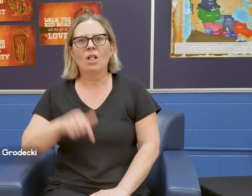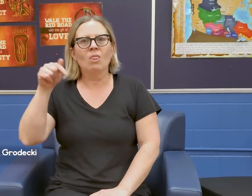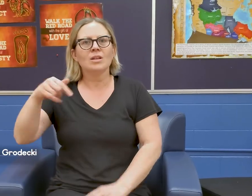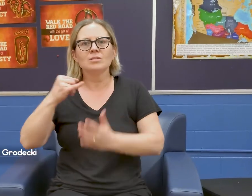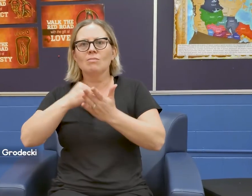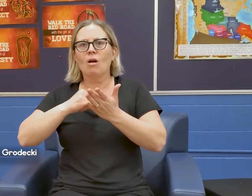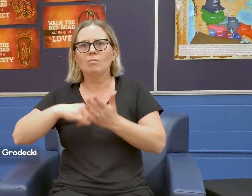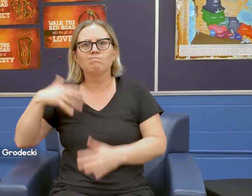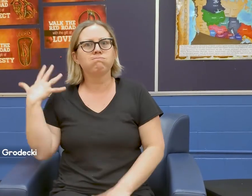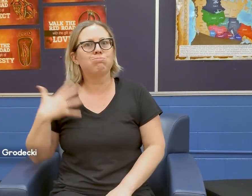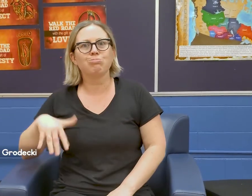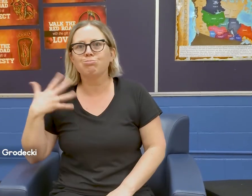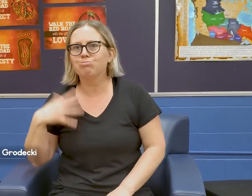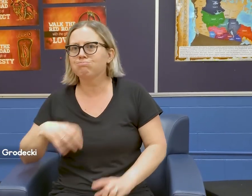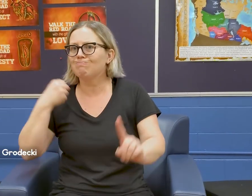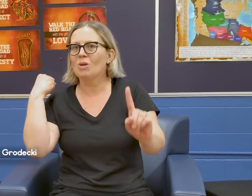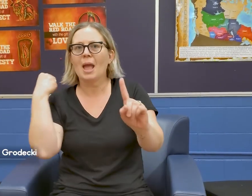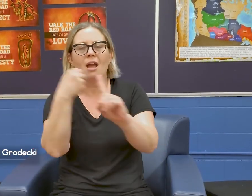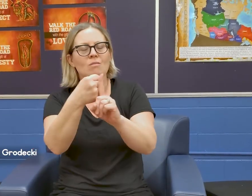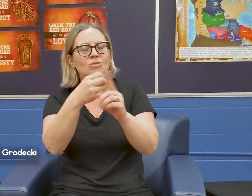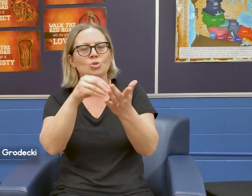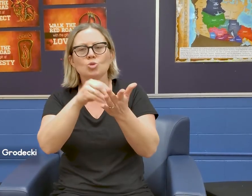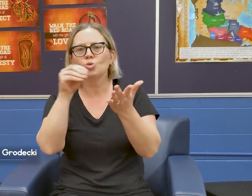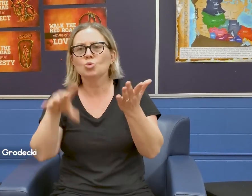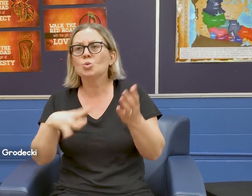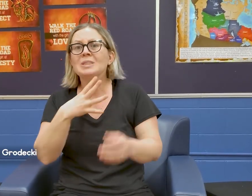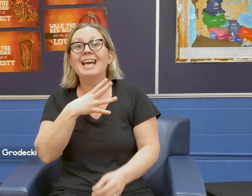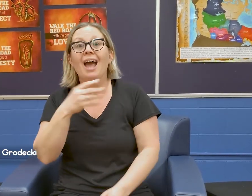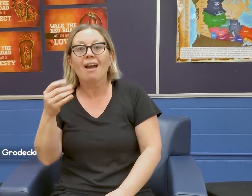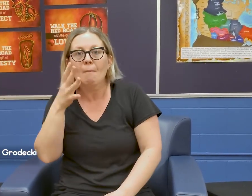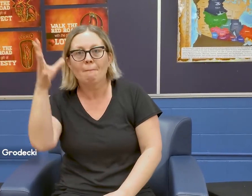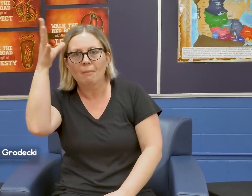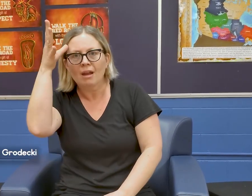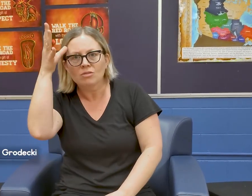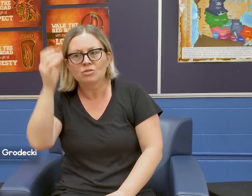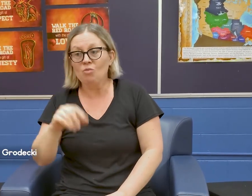This art project had a huge impact on students and their parents.